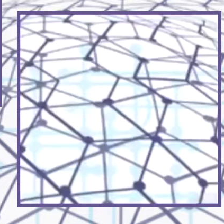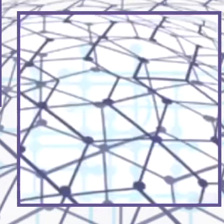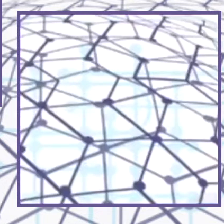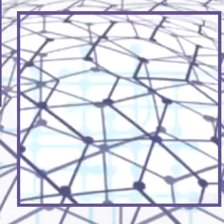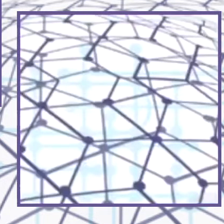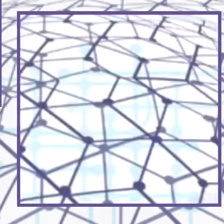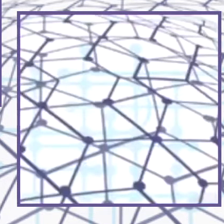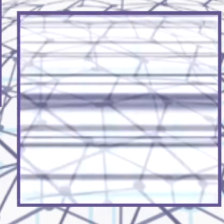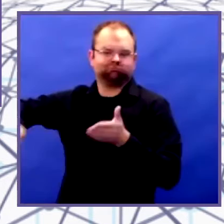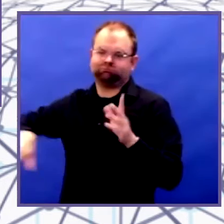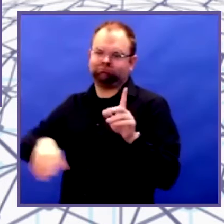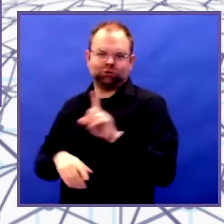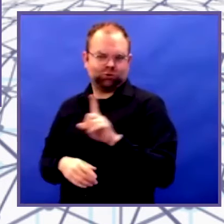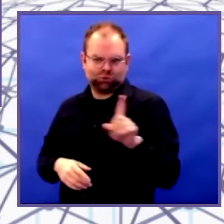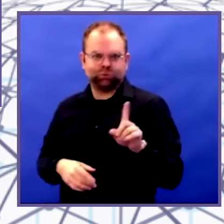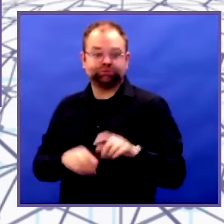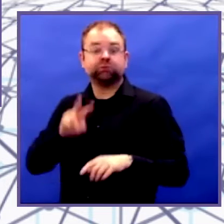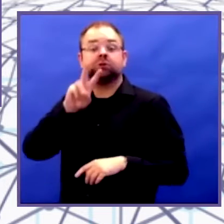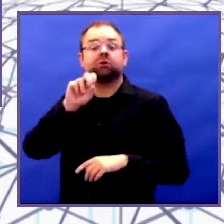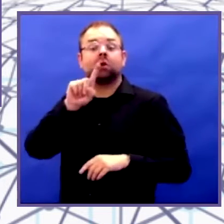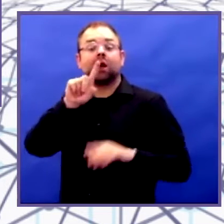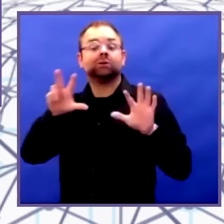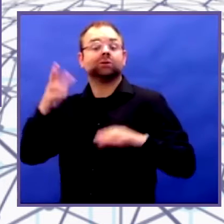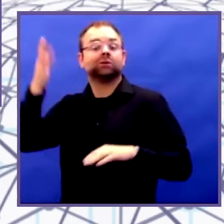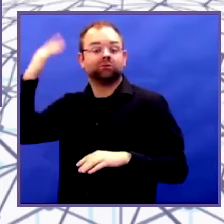to actions to ensure access.